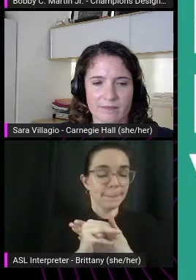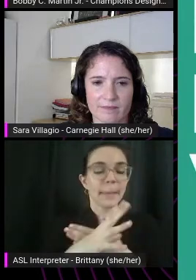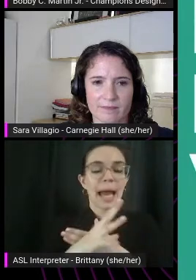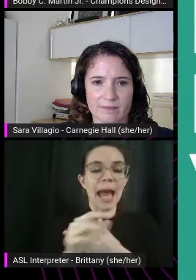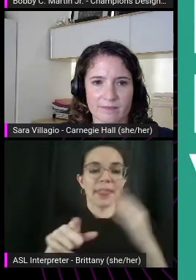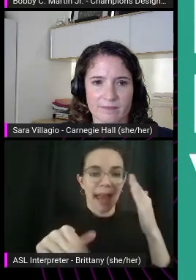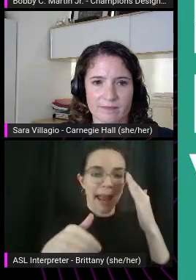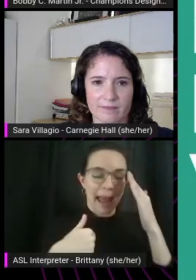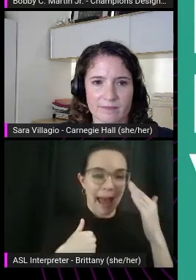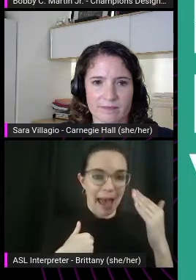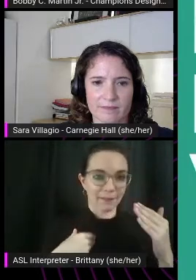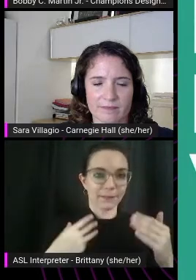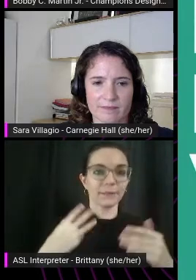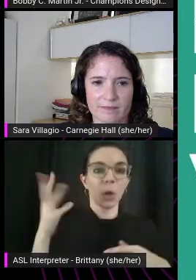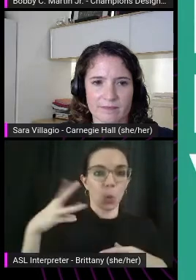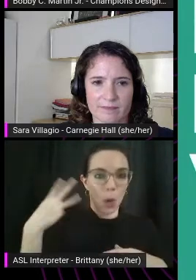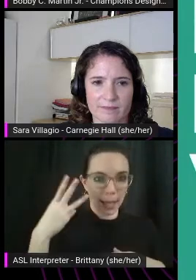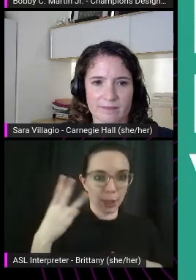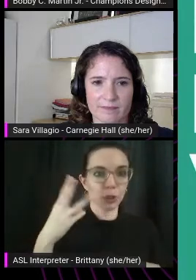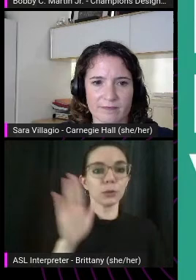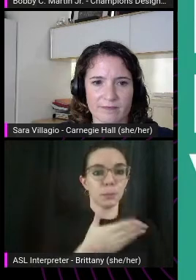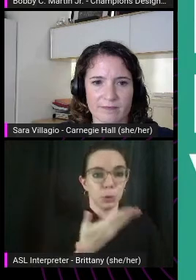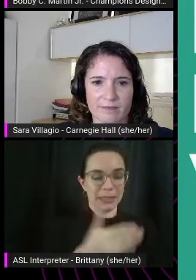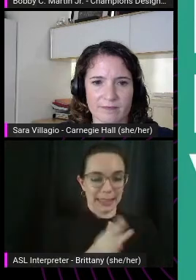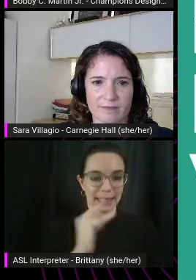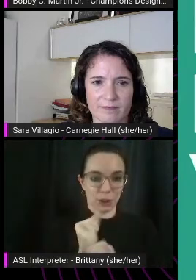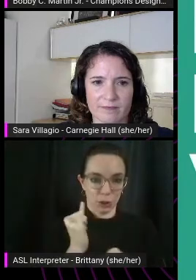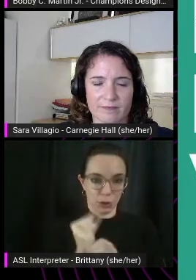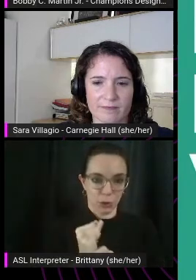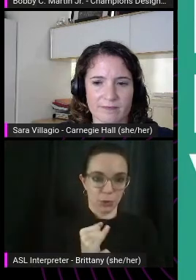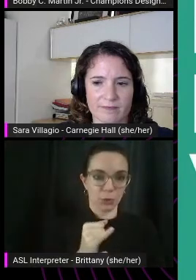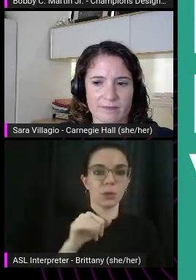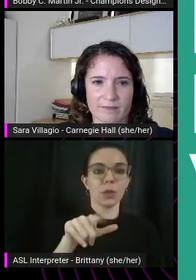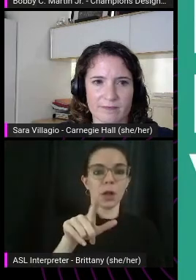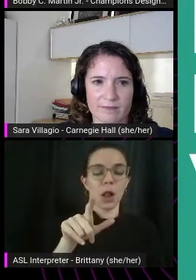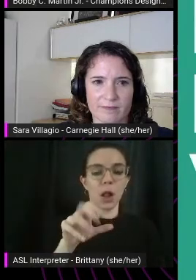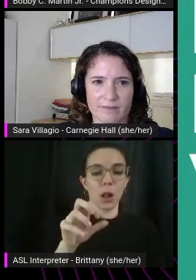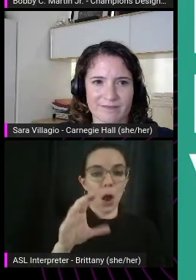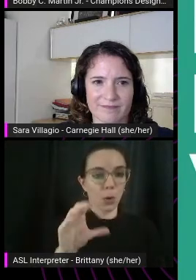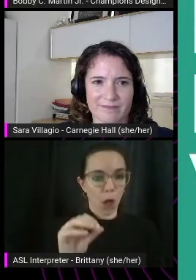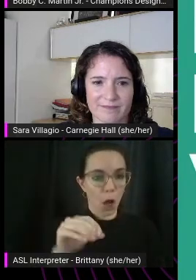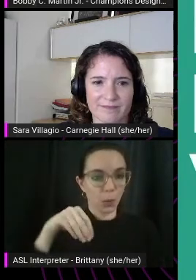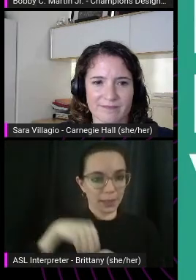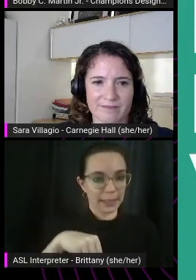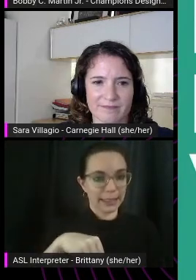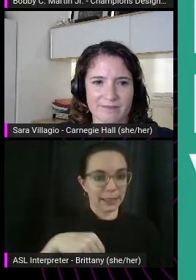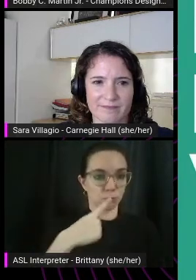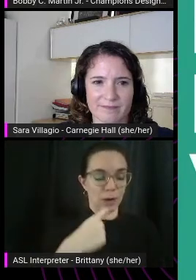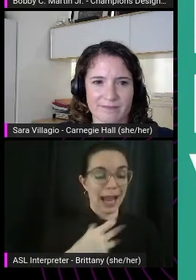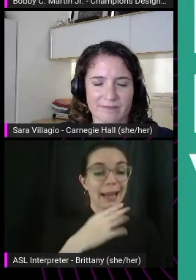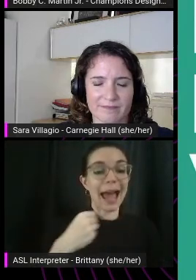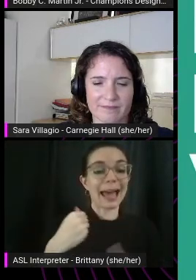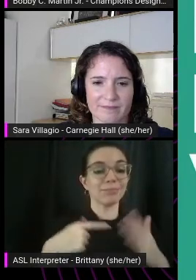Carnegie Hall While Music Institute logo in red. And it allows for the ability to speak to a slightly different